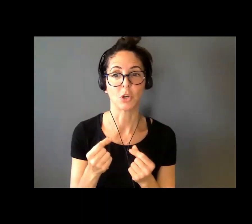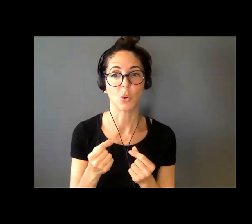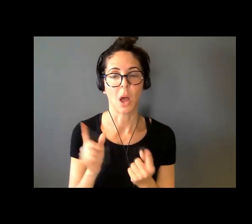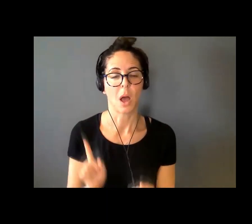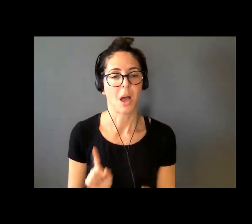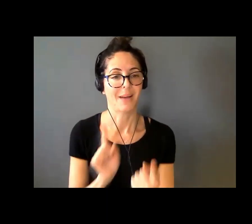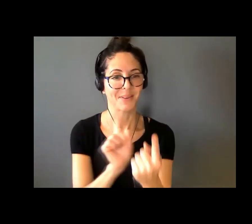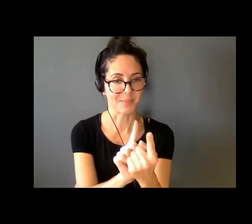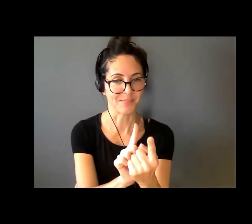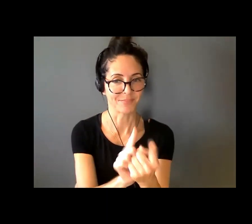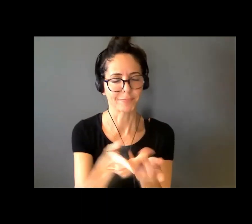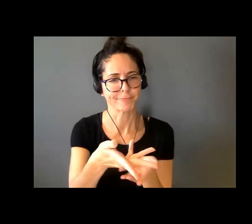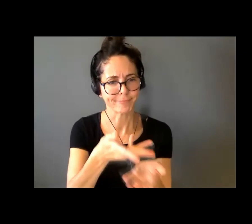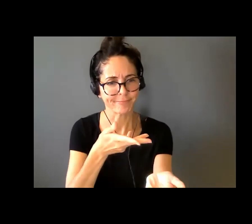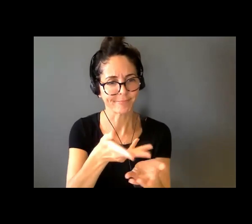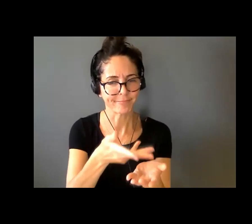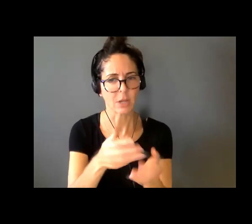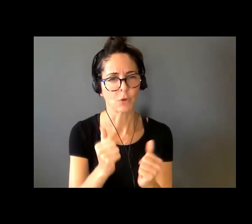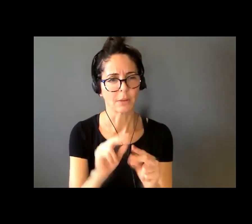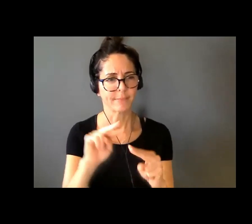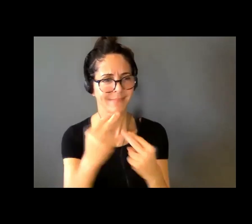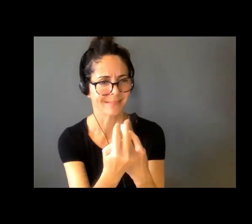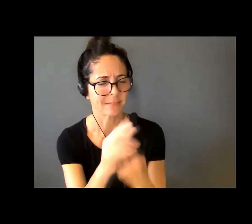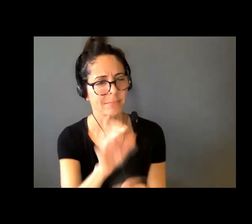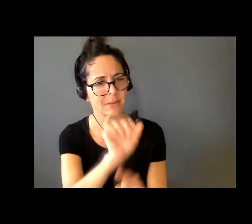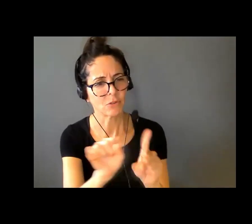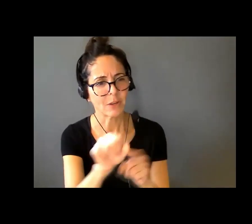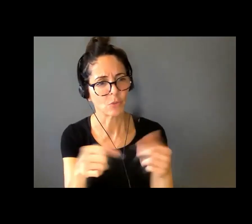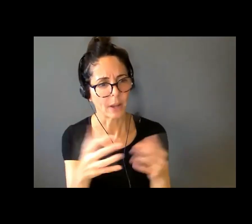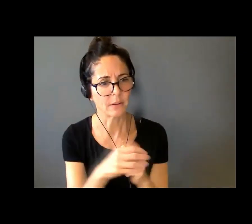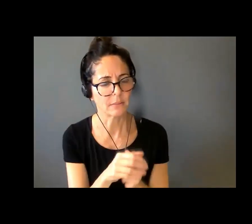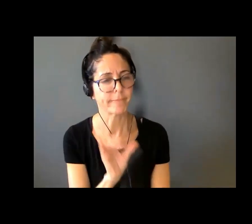from their point of view what is the situation, and then try to build something that will